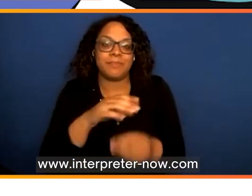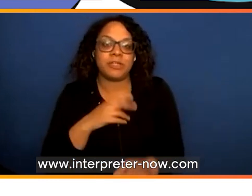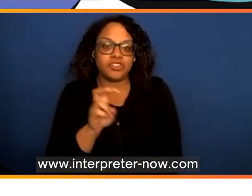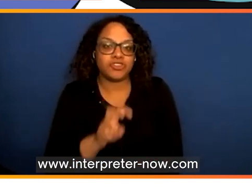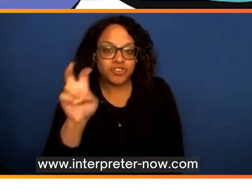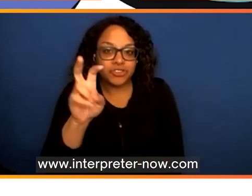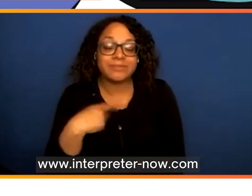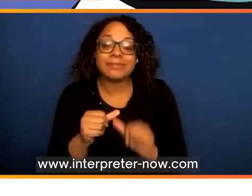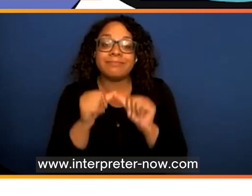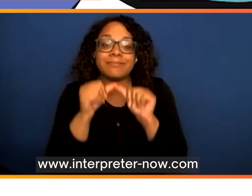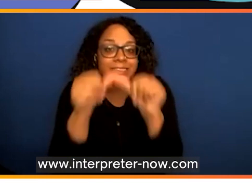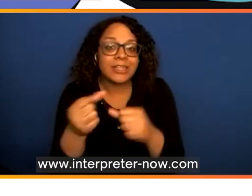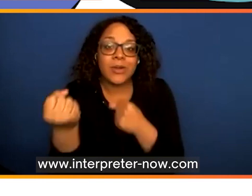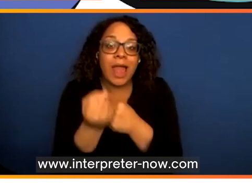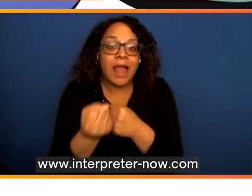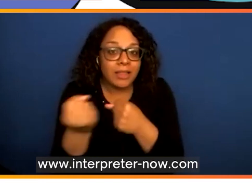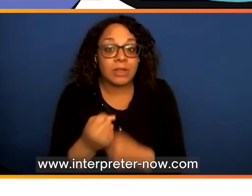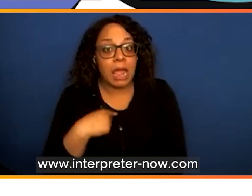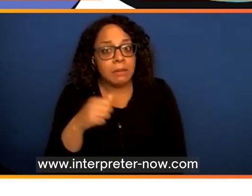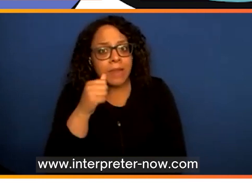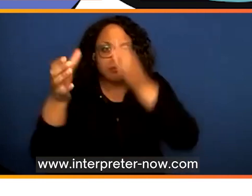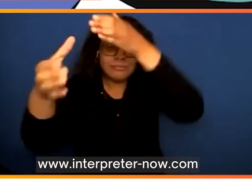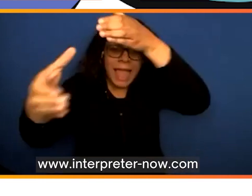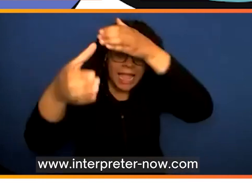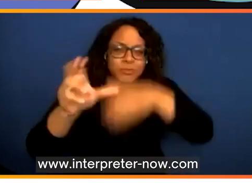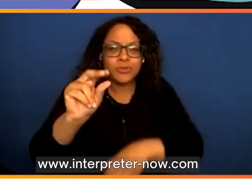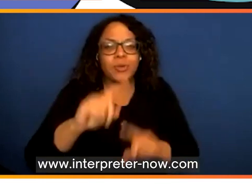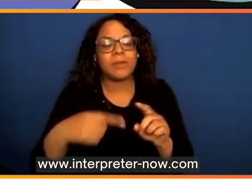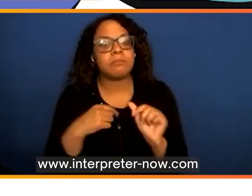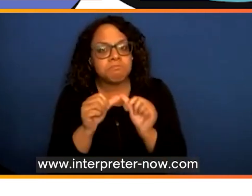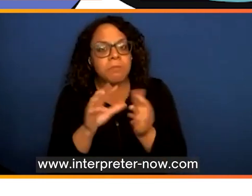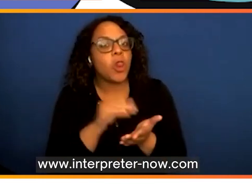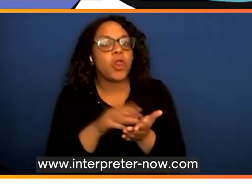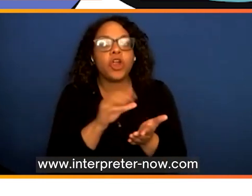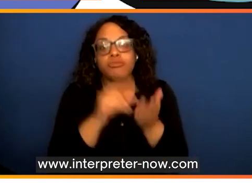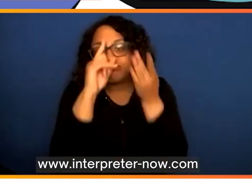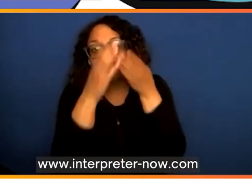on a journey, and I continue on my allyship journey. No expert by any means, but I continue